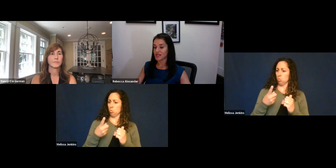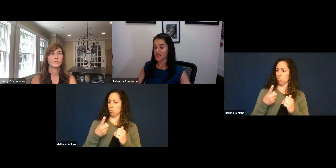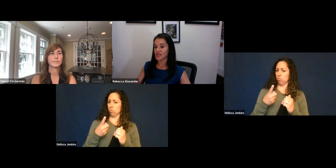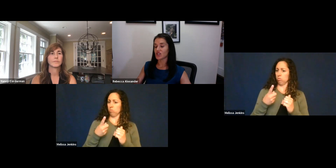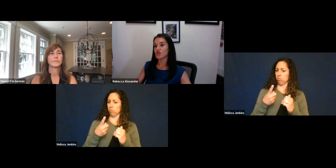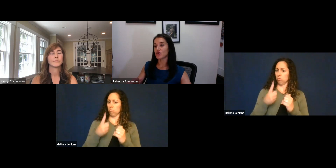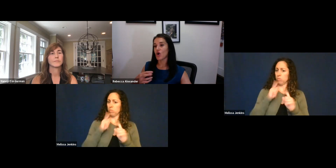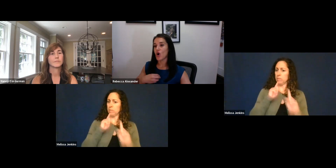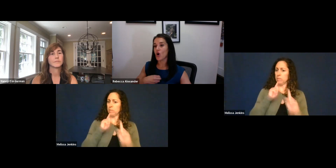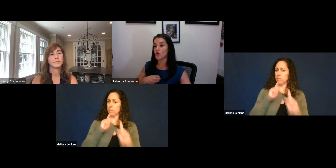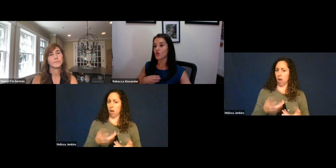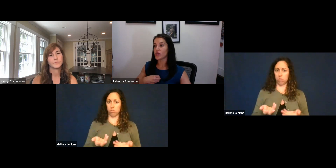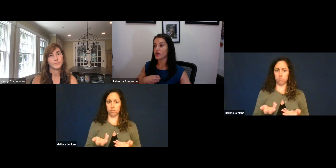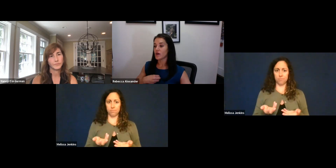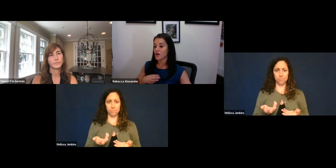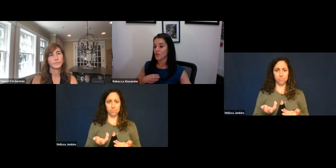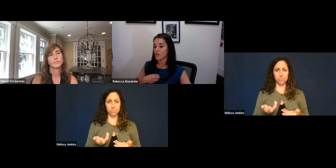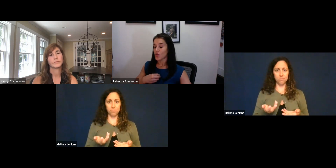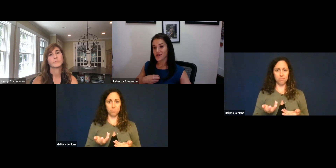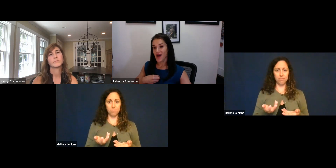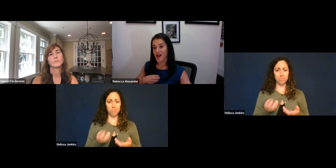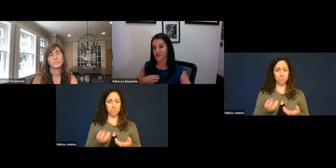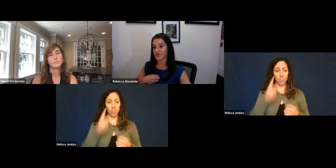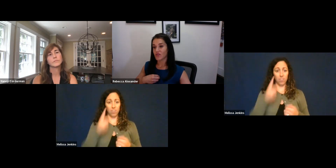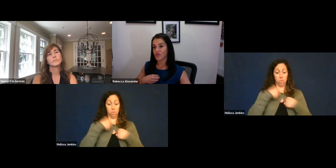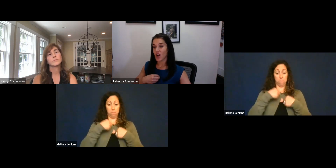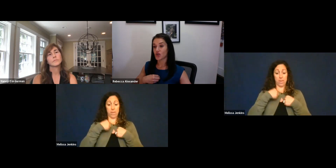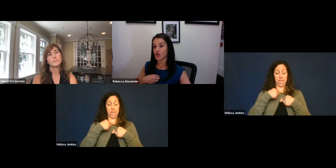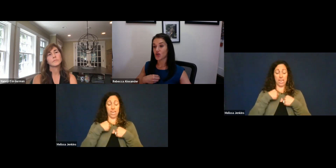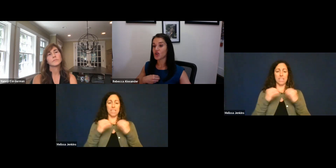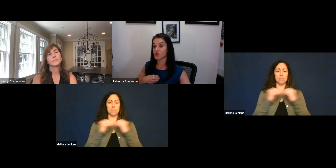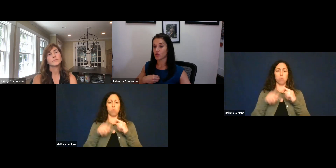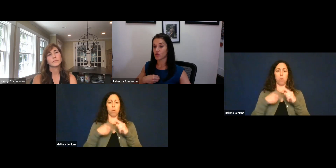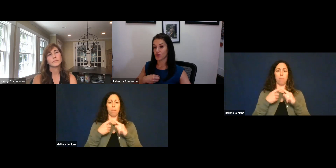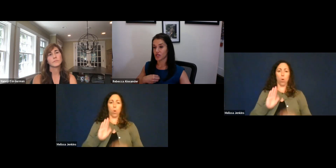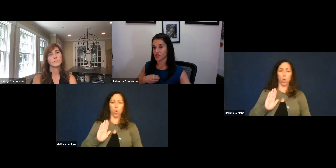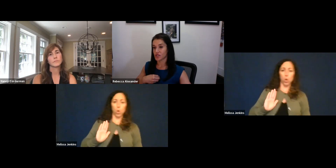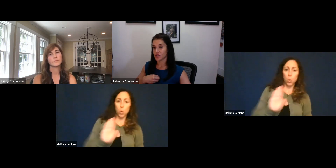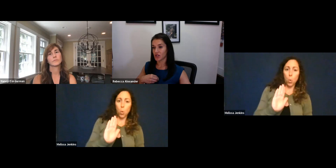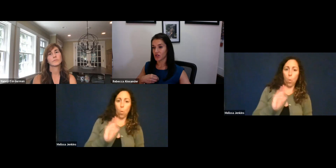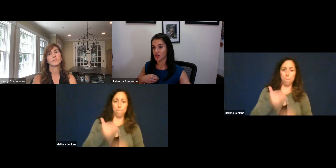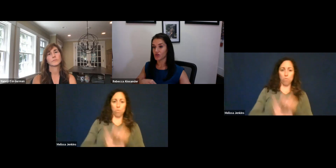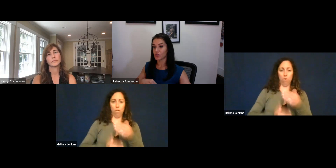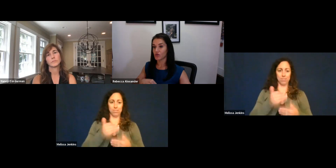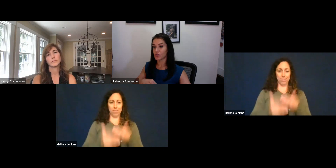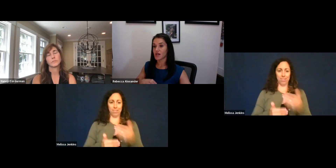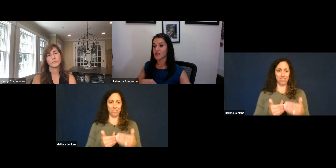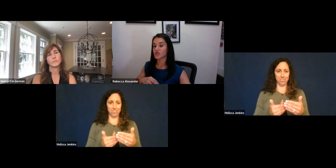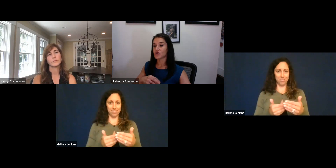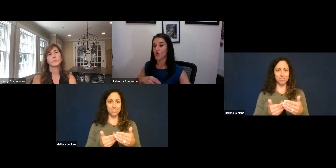Because I think it's your own process of coming to terms with your disability, too, that is